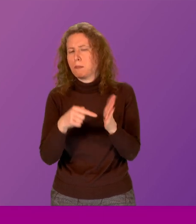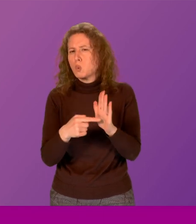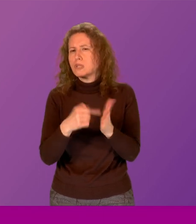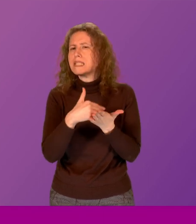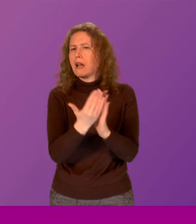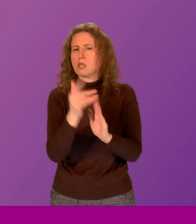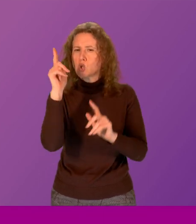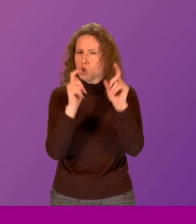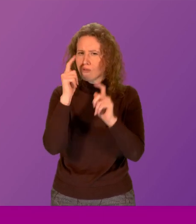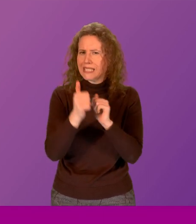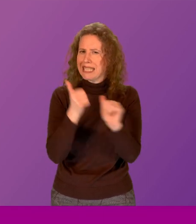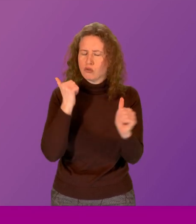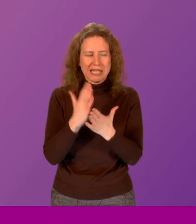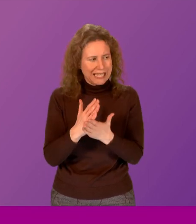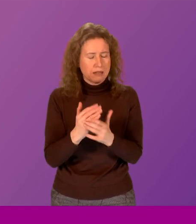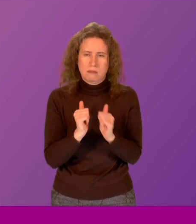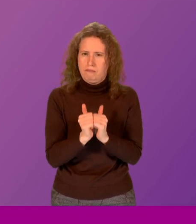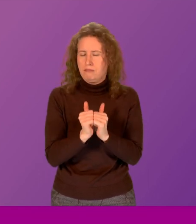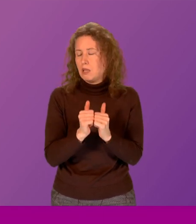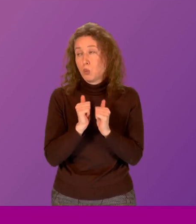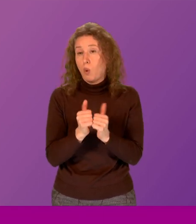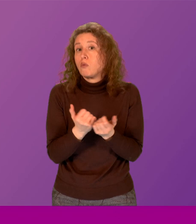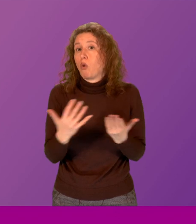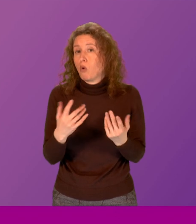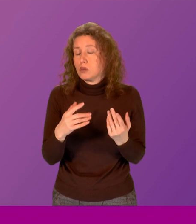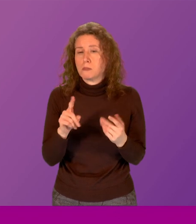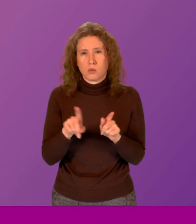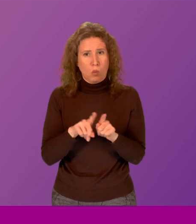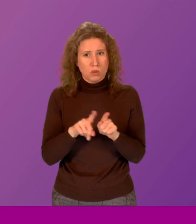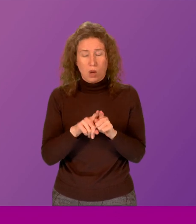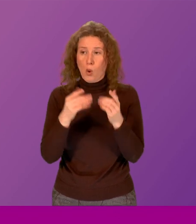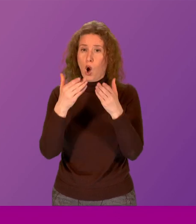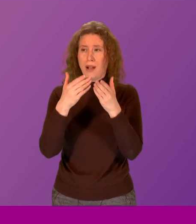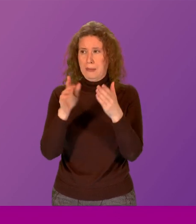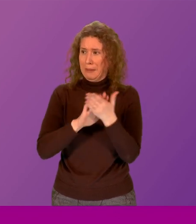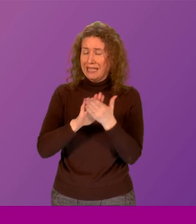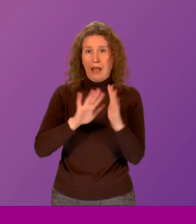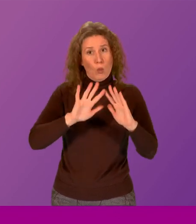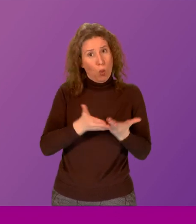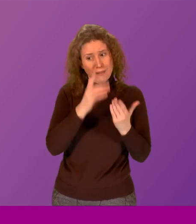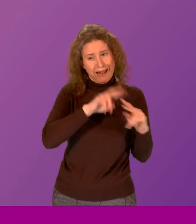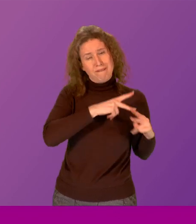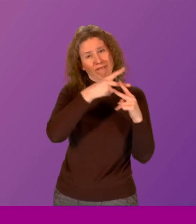tourism industry—which is worth so much to us and which opens Scotland up to the rest of the world.